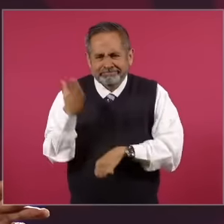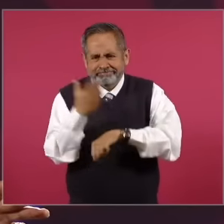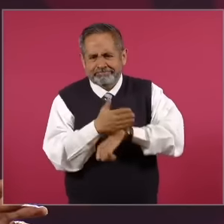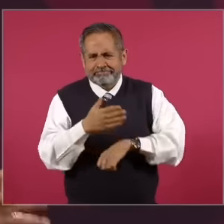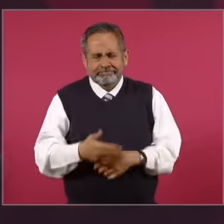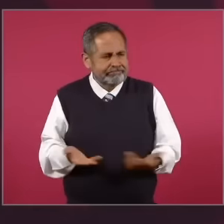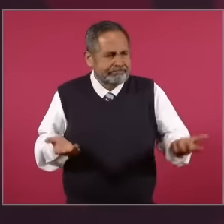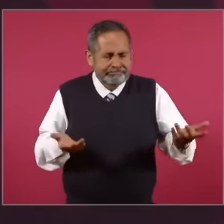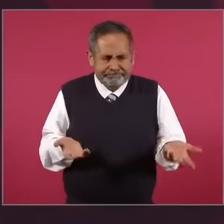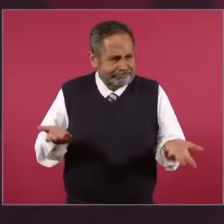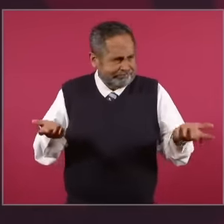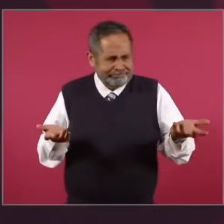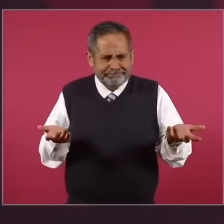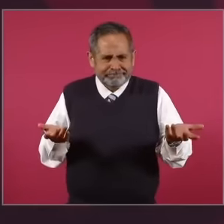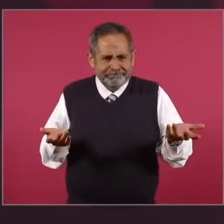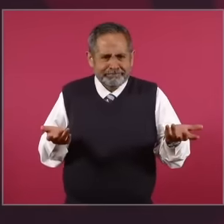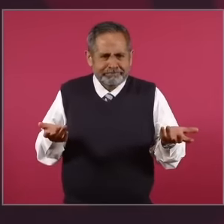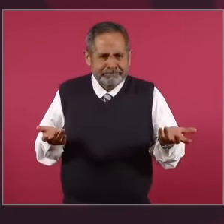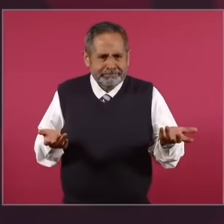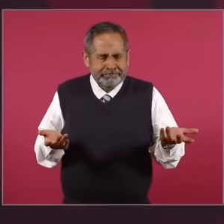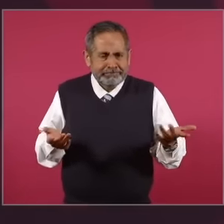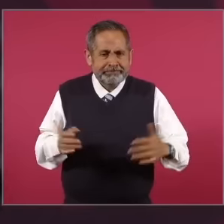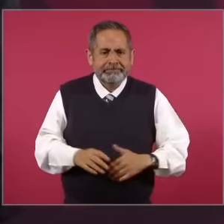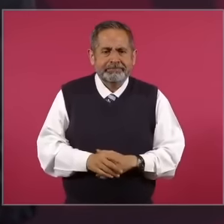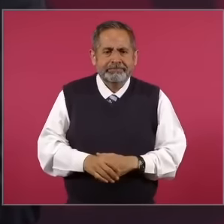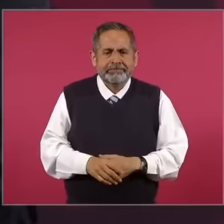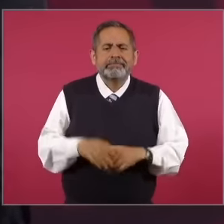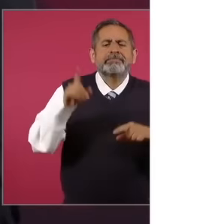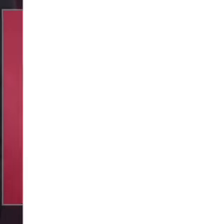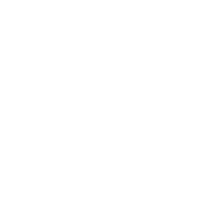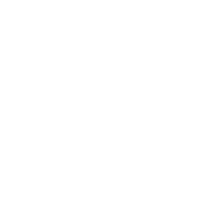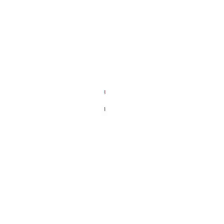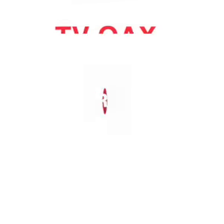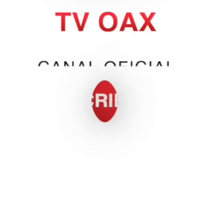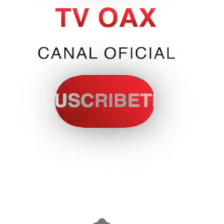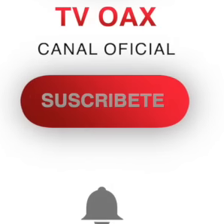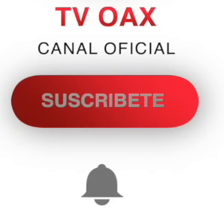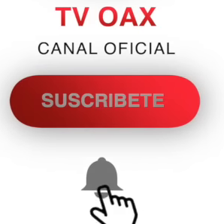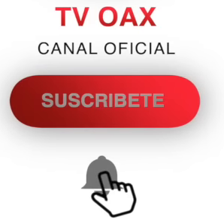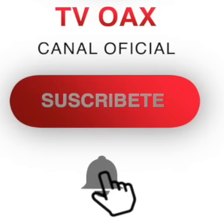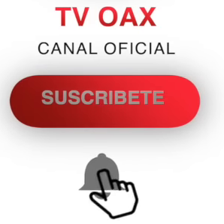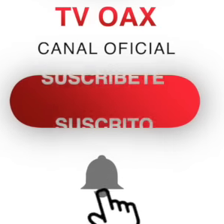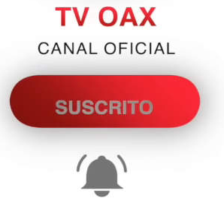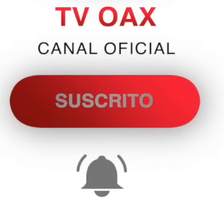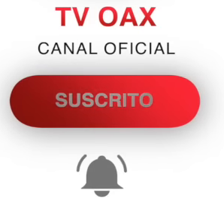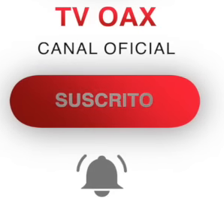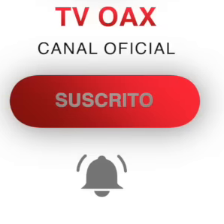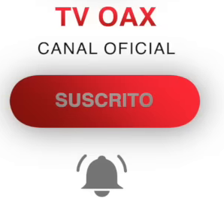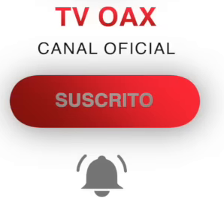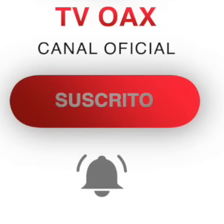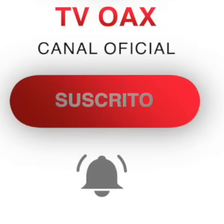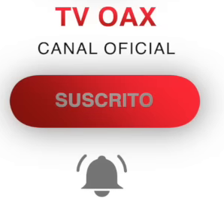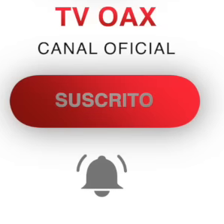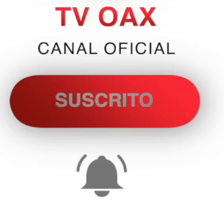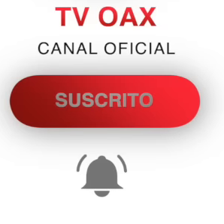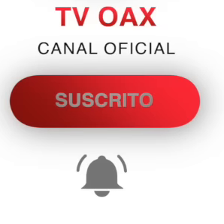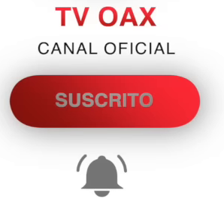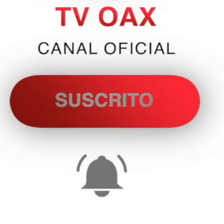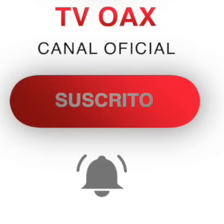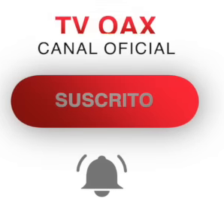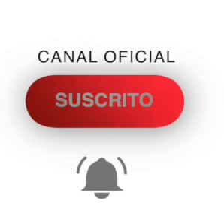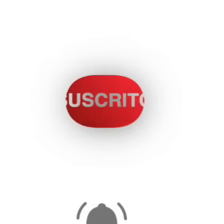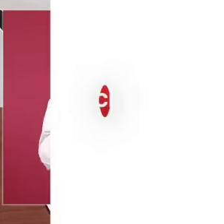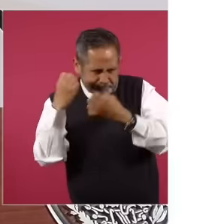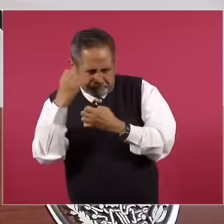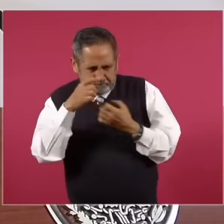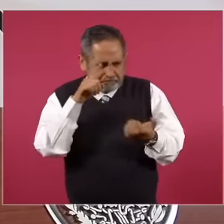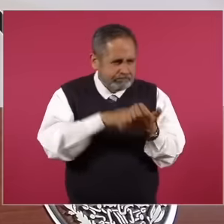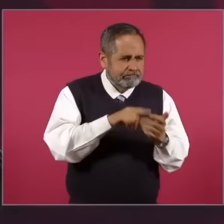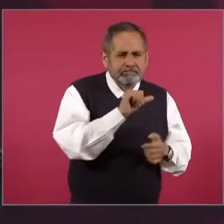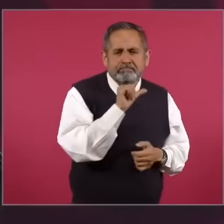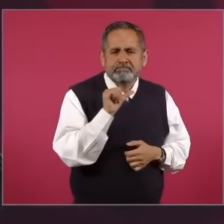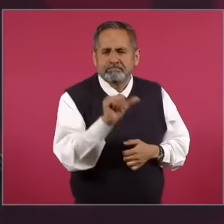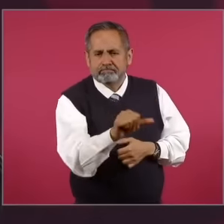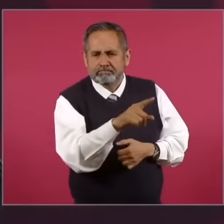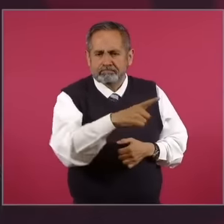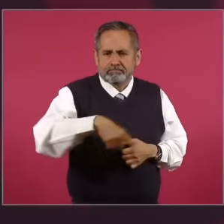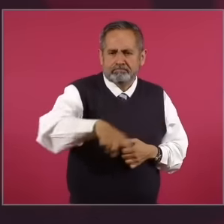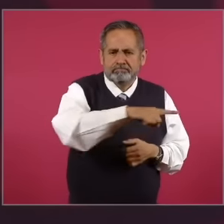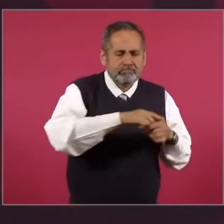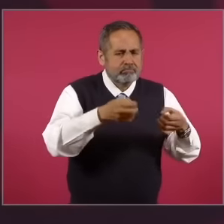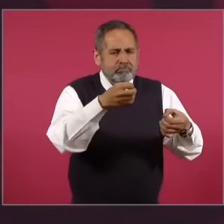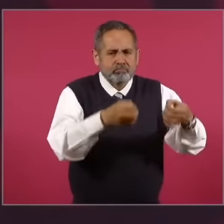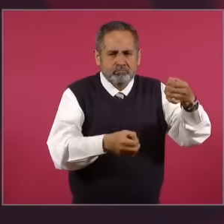And who should supervise or review evaluate the work of the